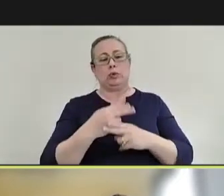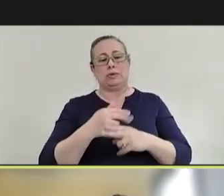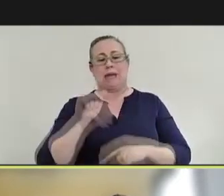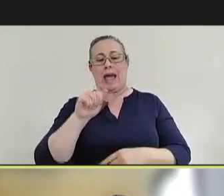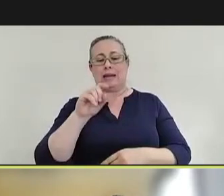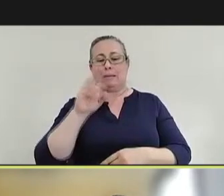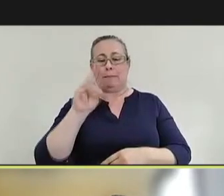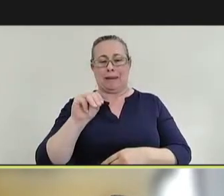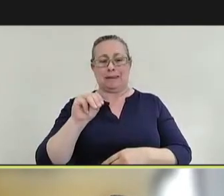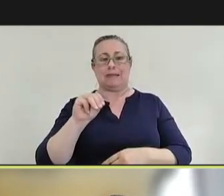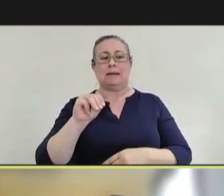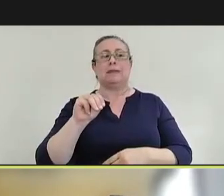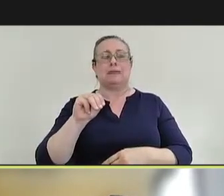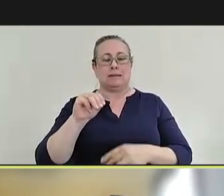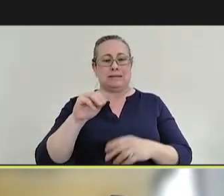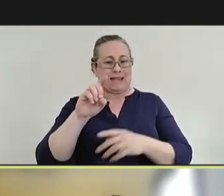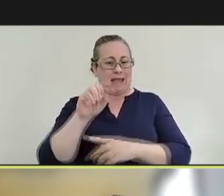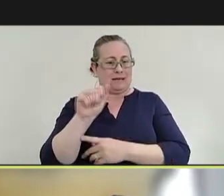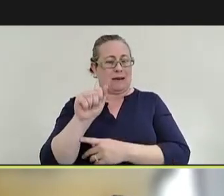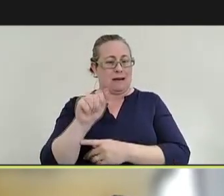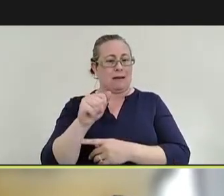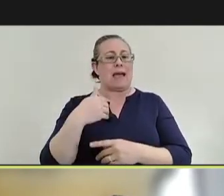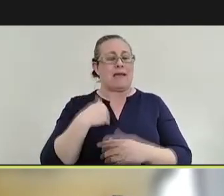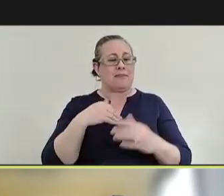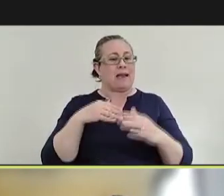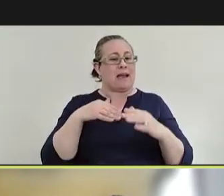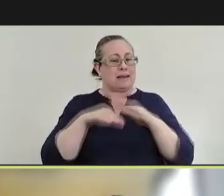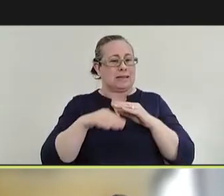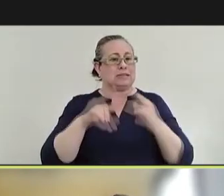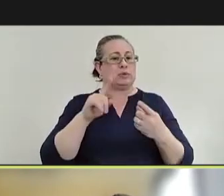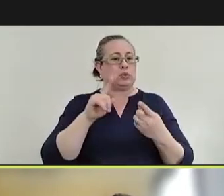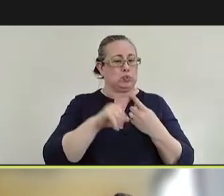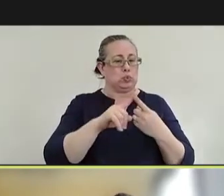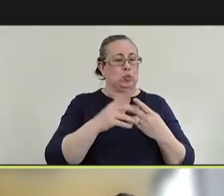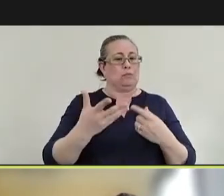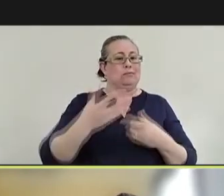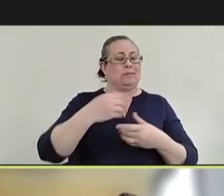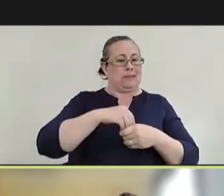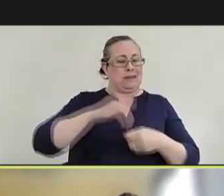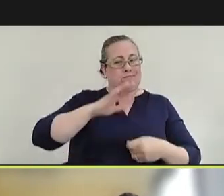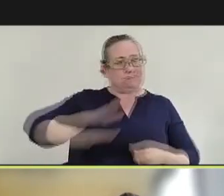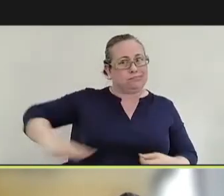that we have access to in all 50 states of the U.S. It's a fairly large population,